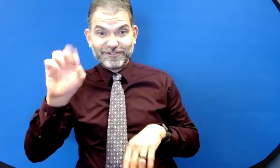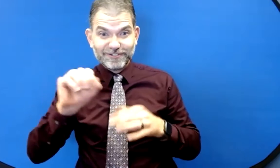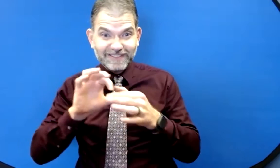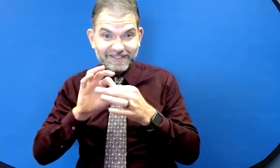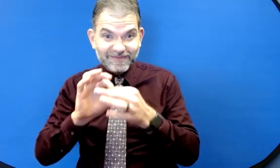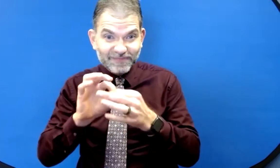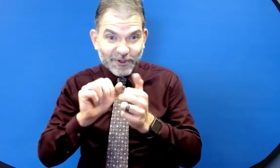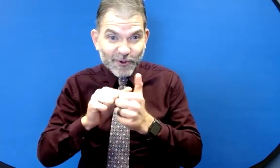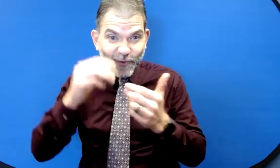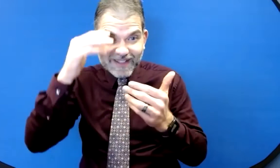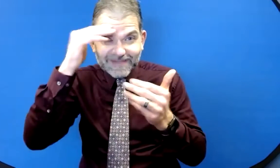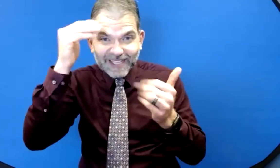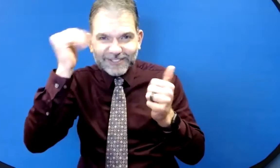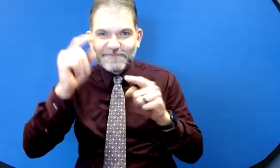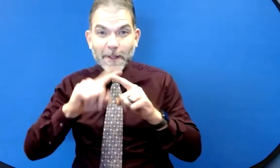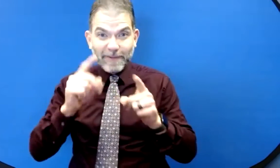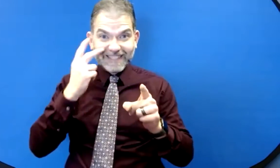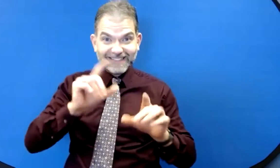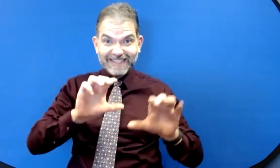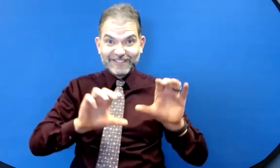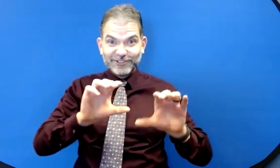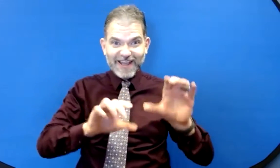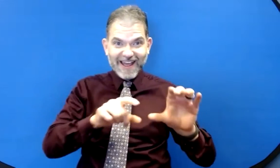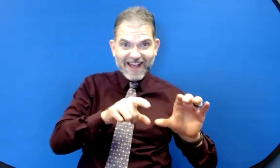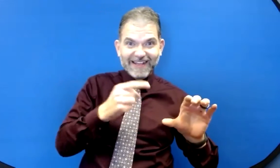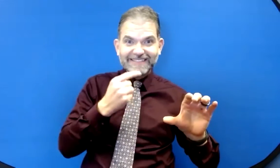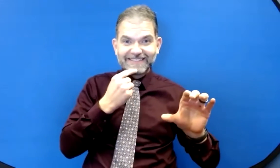ASL Interpreter: I did want to talk about risk factors related to